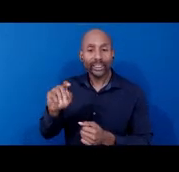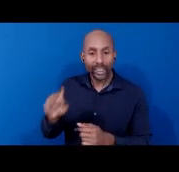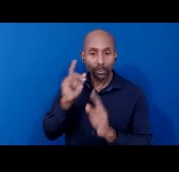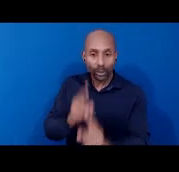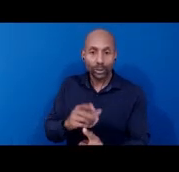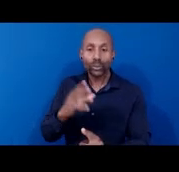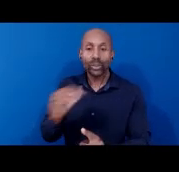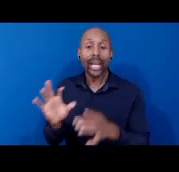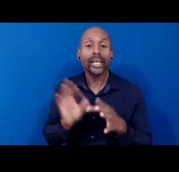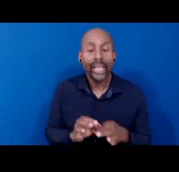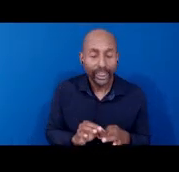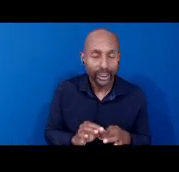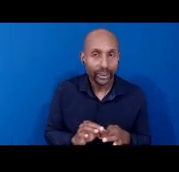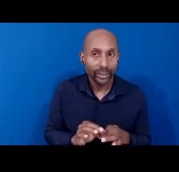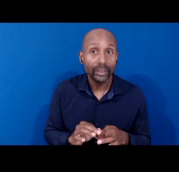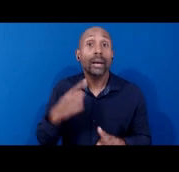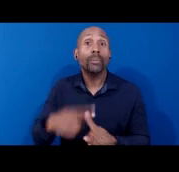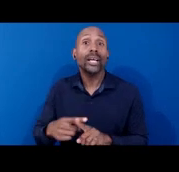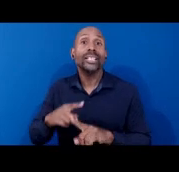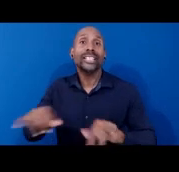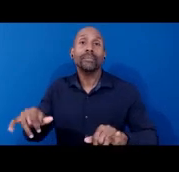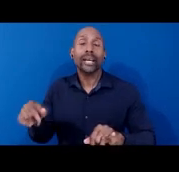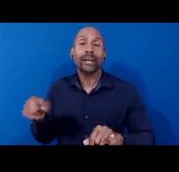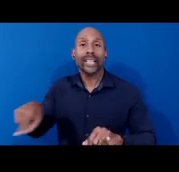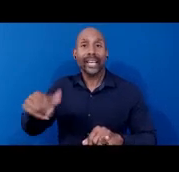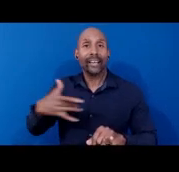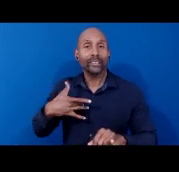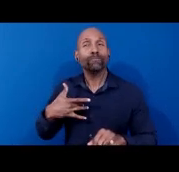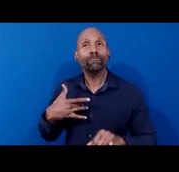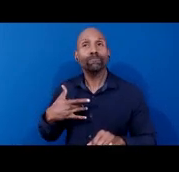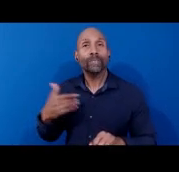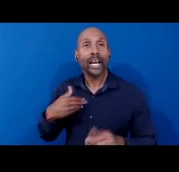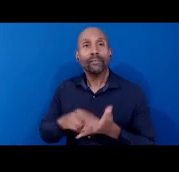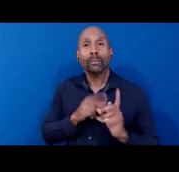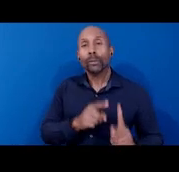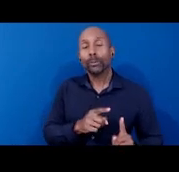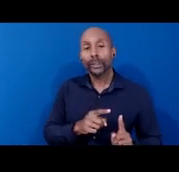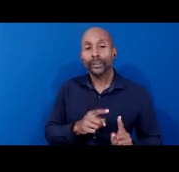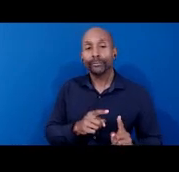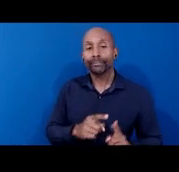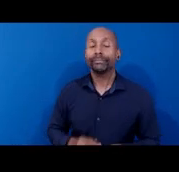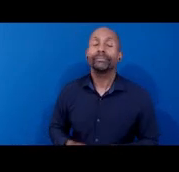And when we think about this, if we work with pre service educators or teachers in the field, some of these are true